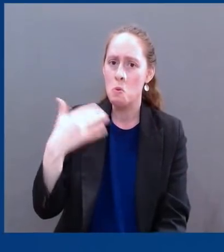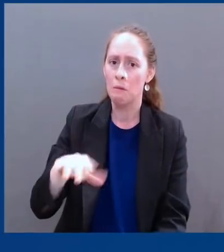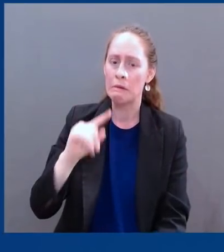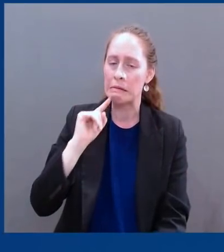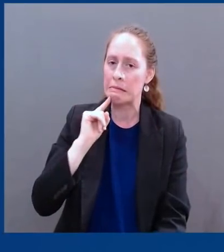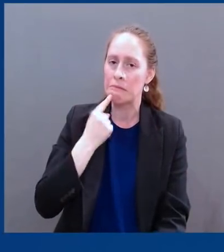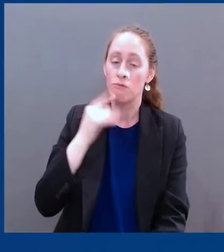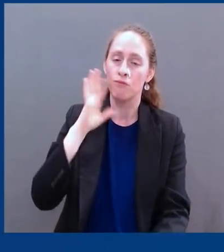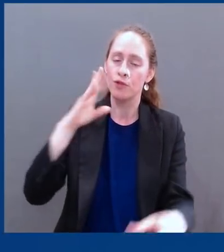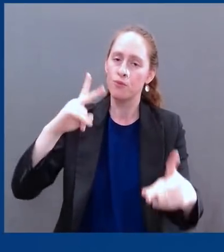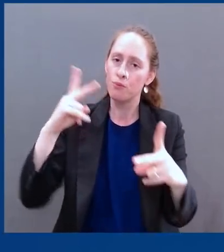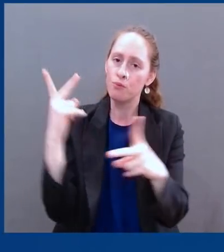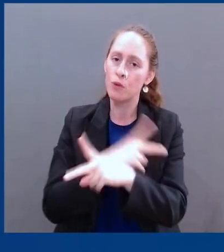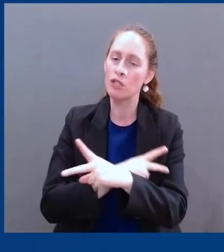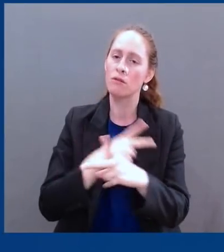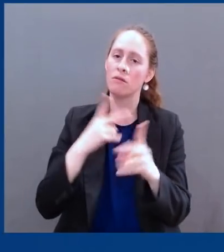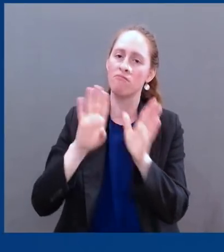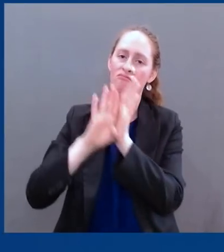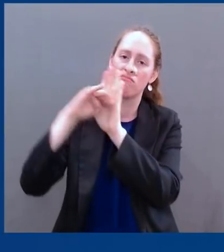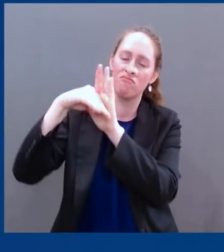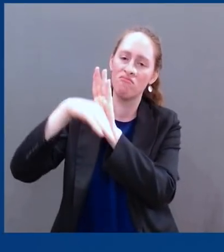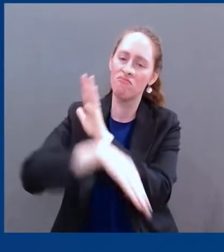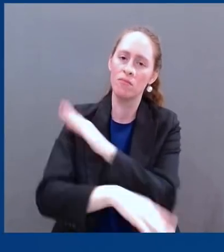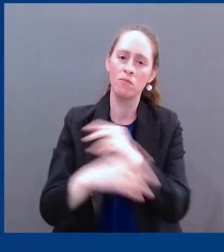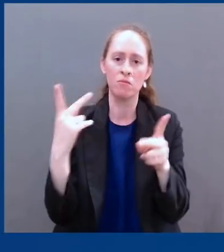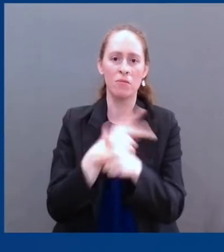with less treatments, vaccines, and tests for the American people.